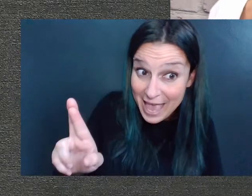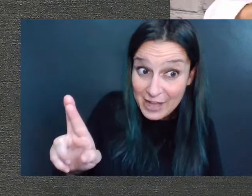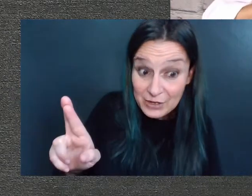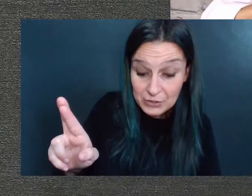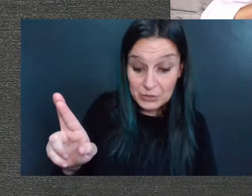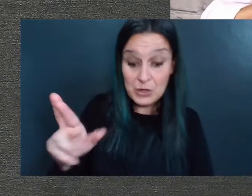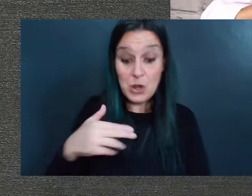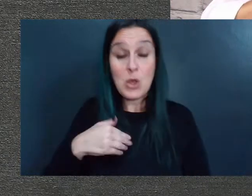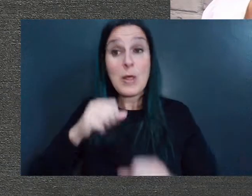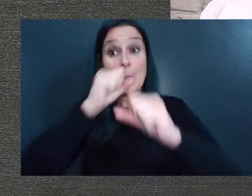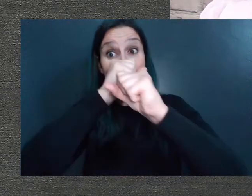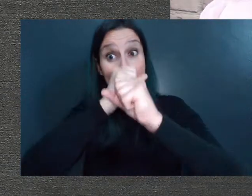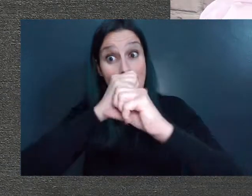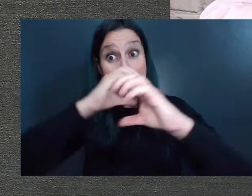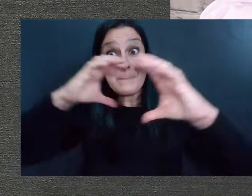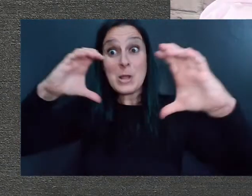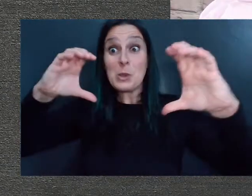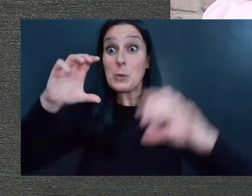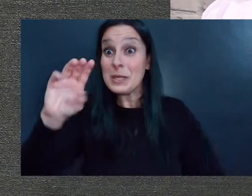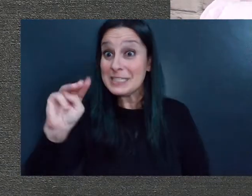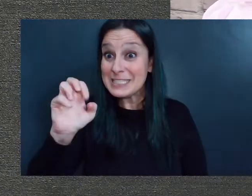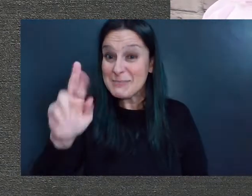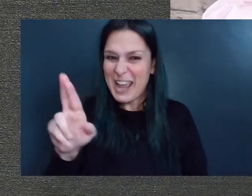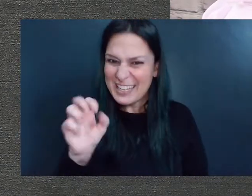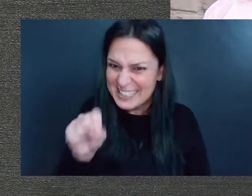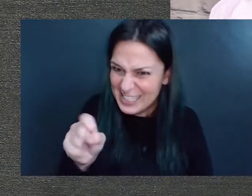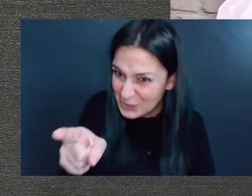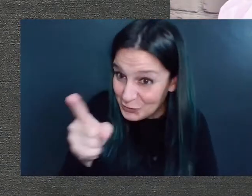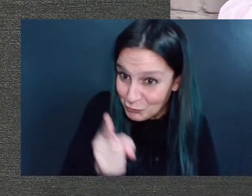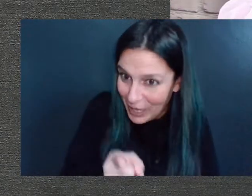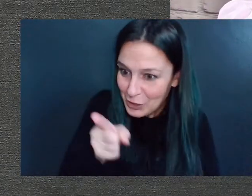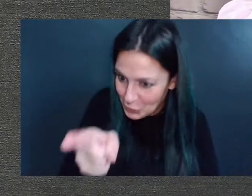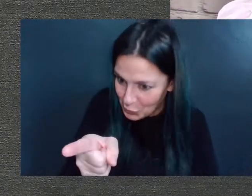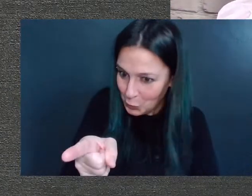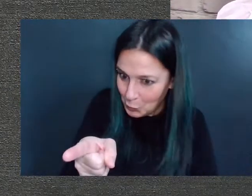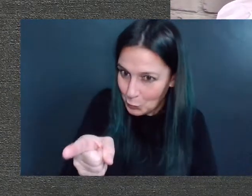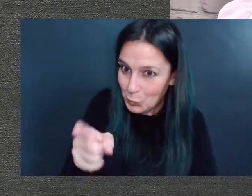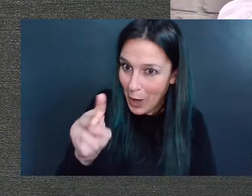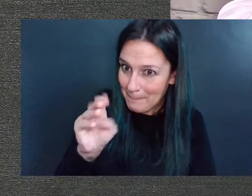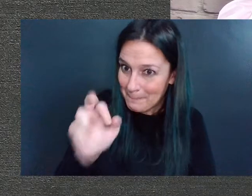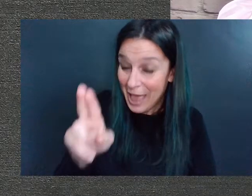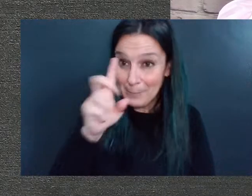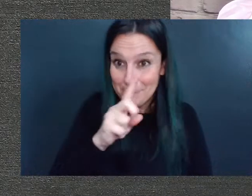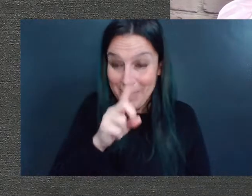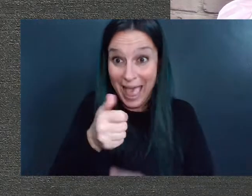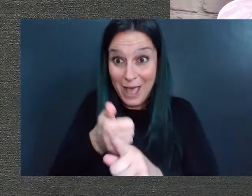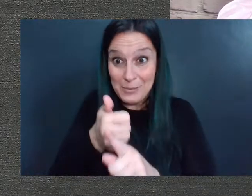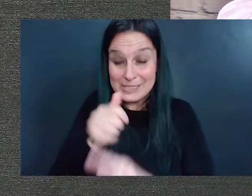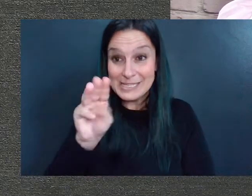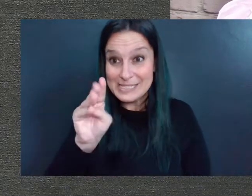The balloon is matter and you're right. Yeah, you are matter. Mouses matter. Everything around us is made up of matter.